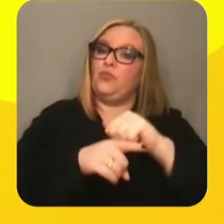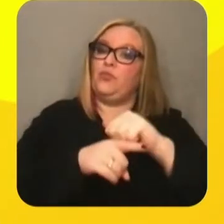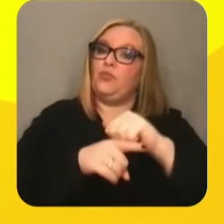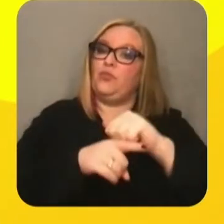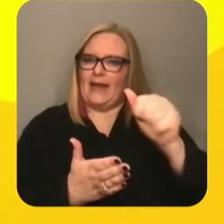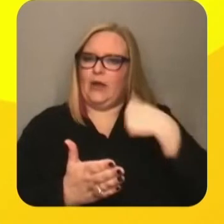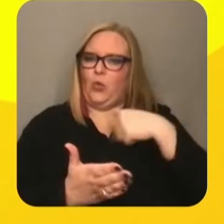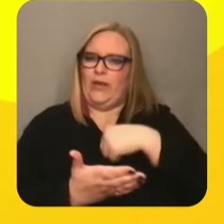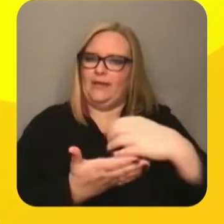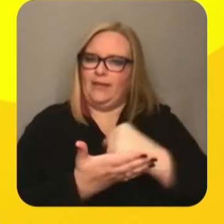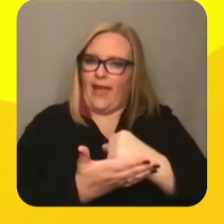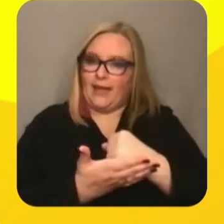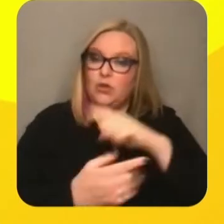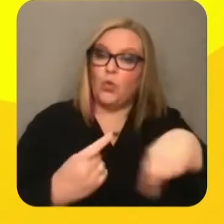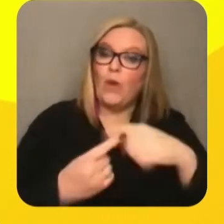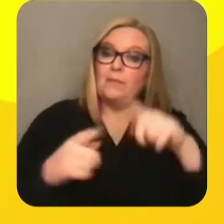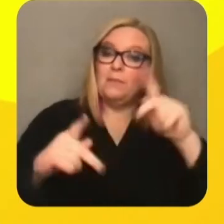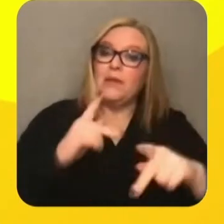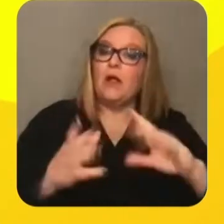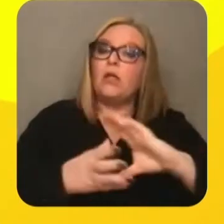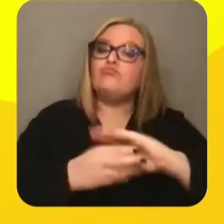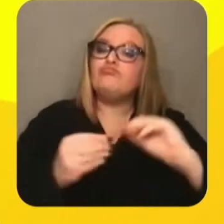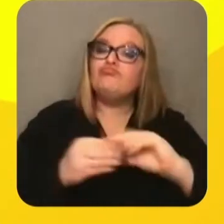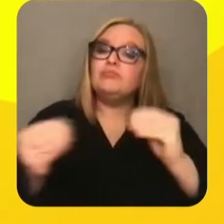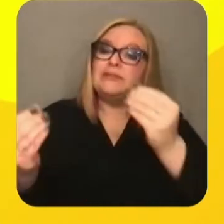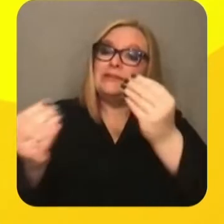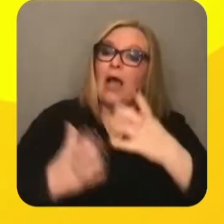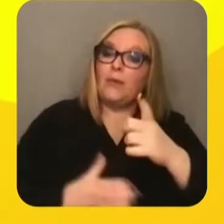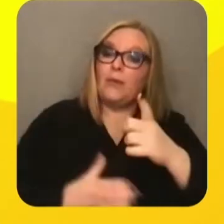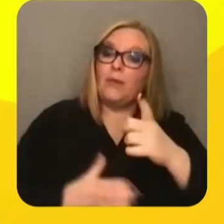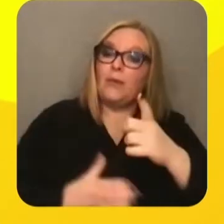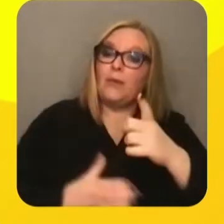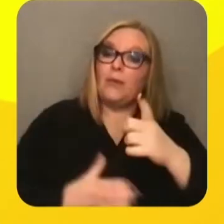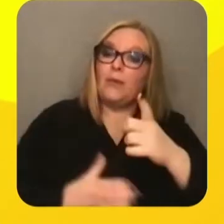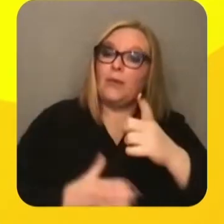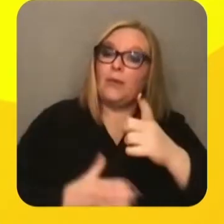When our people tell us who they are, they're trusting us with the information to do right by that work.